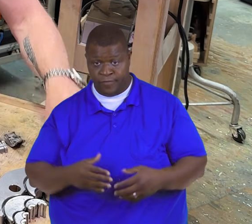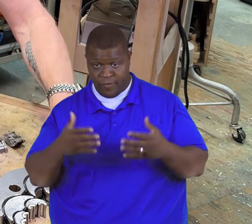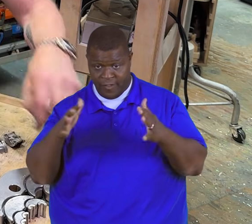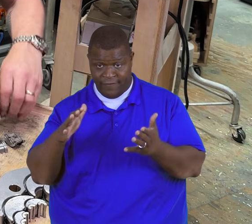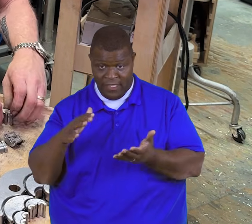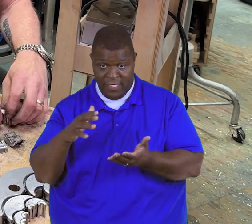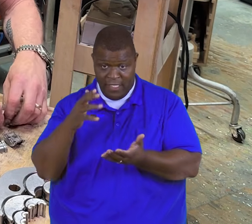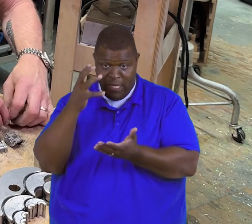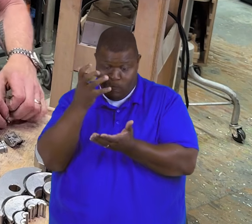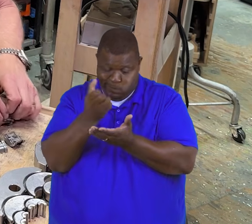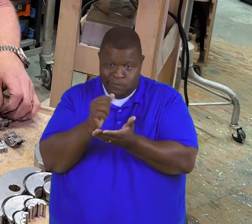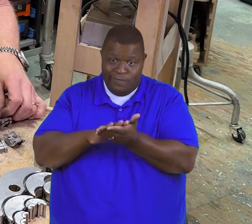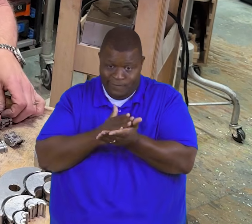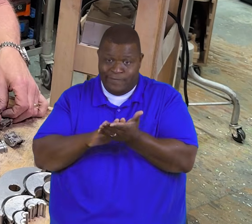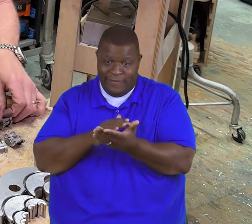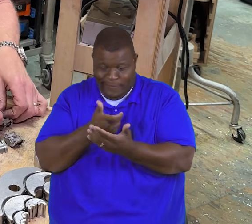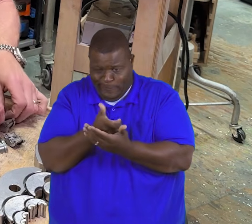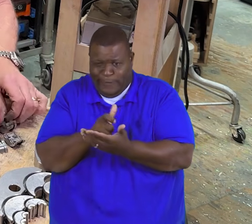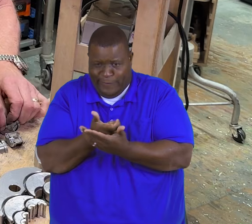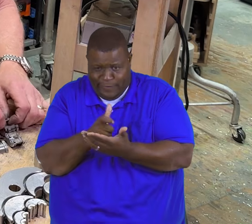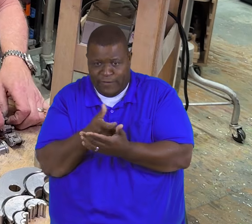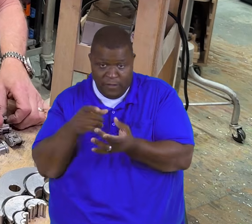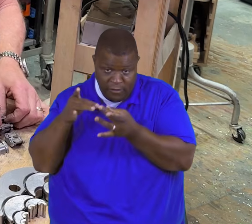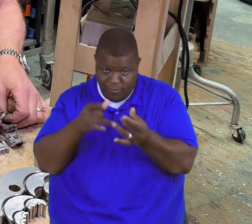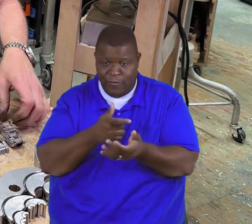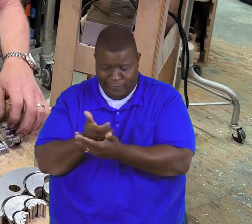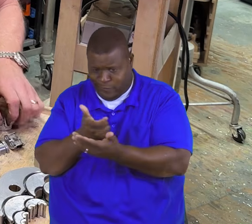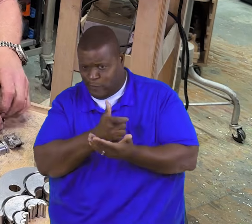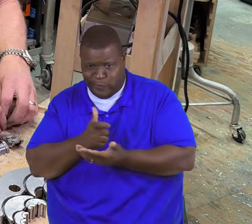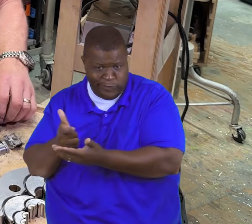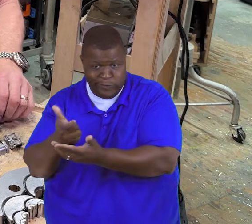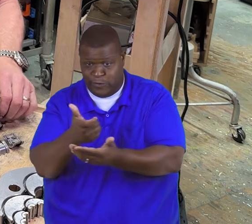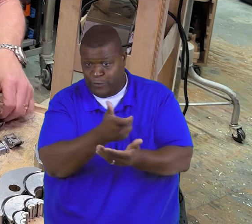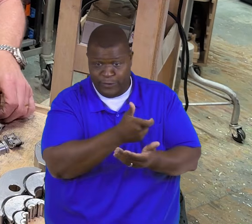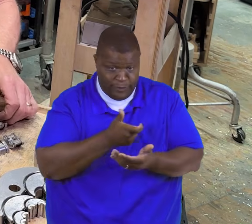and each location is allocated by a number stamp, so I'm pretty happy with all this.